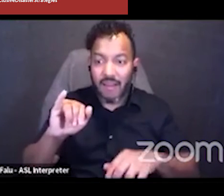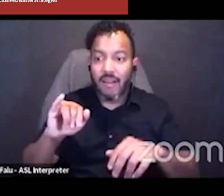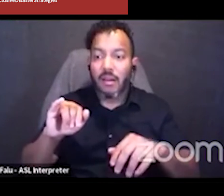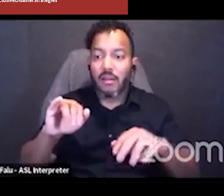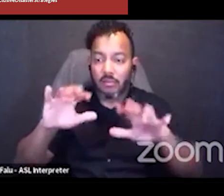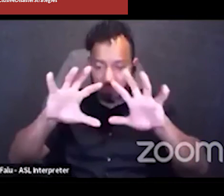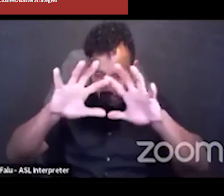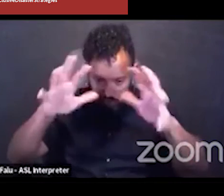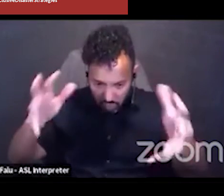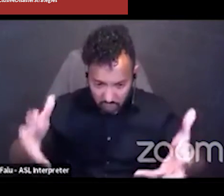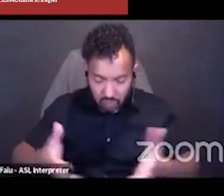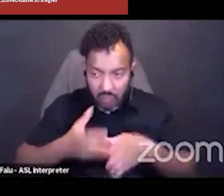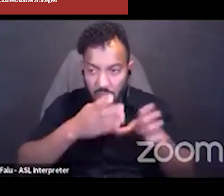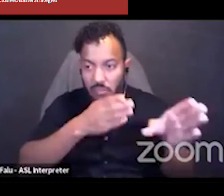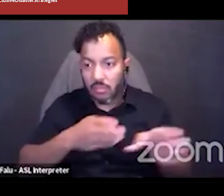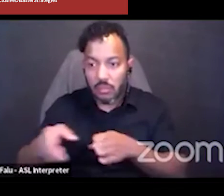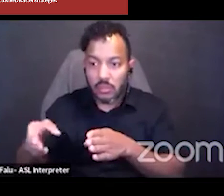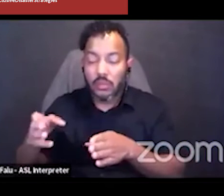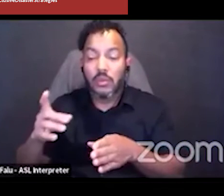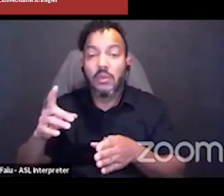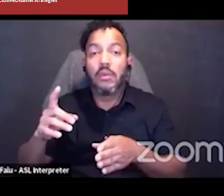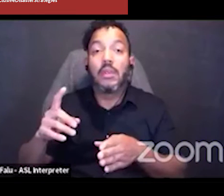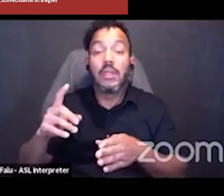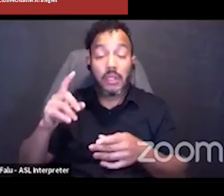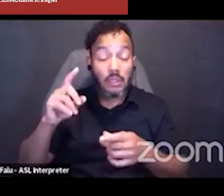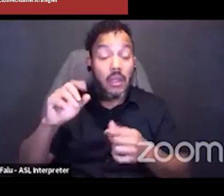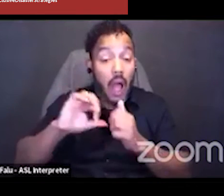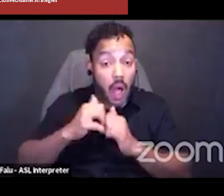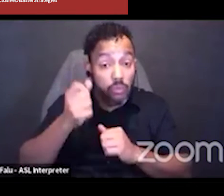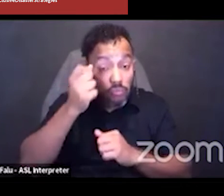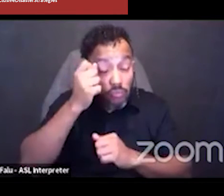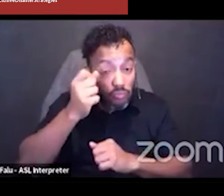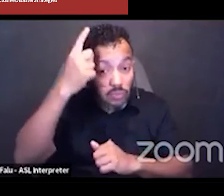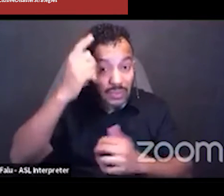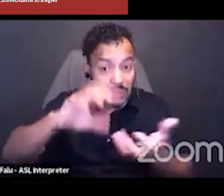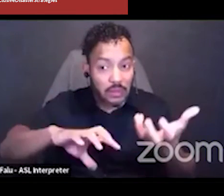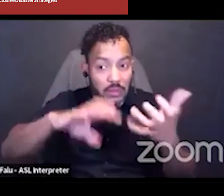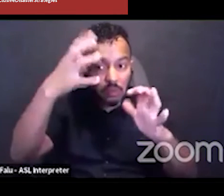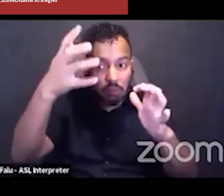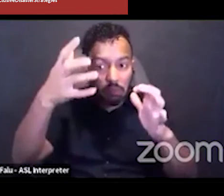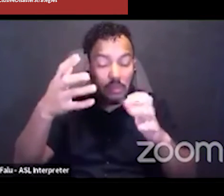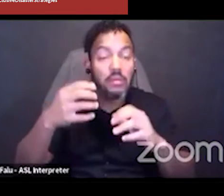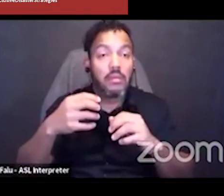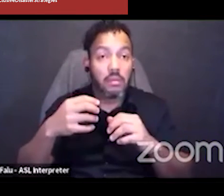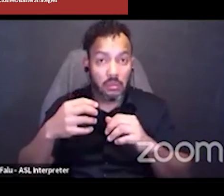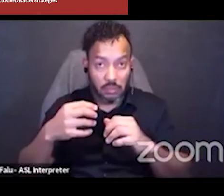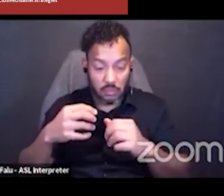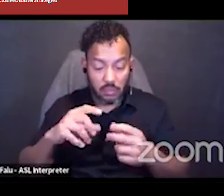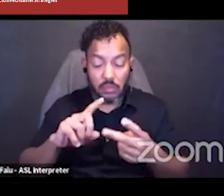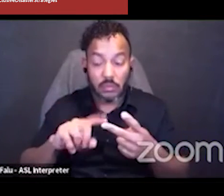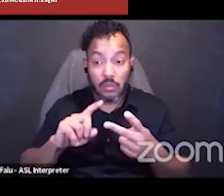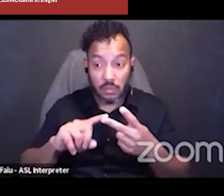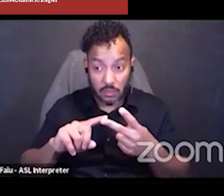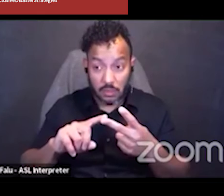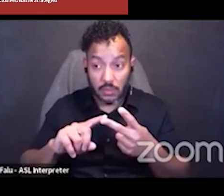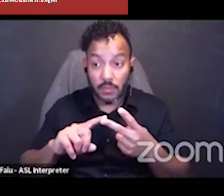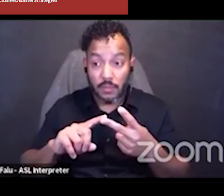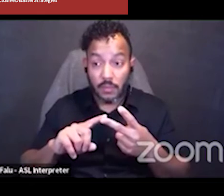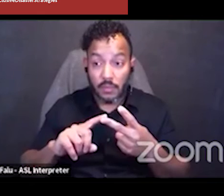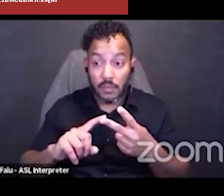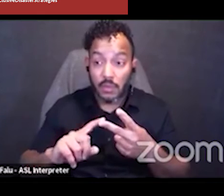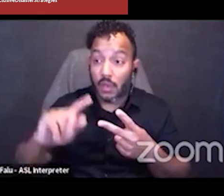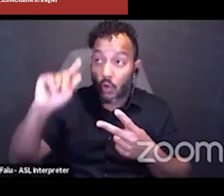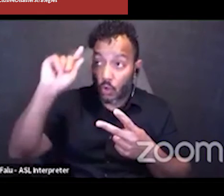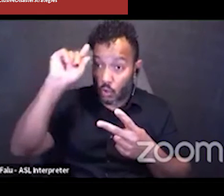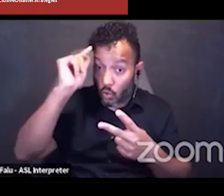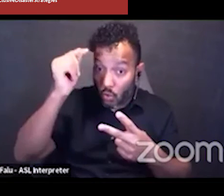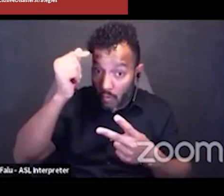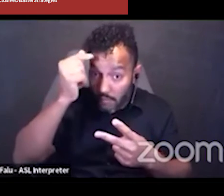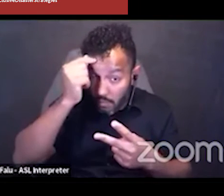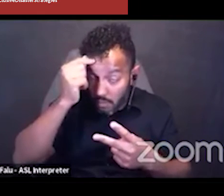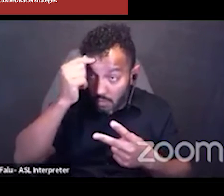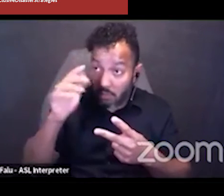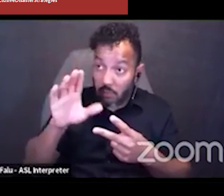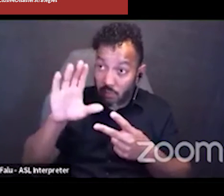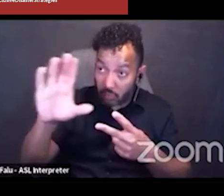They are understanding disasters, increasing the governance for disaster risk reduction,